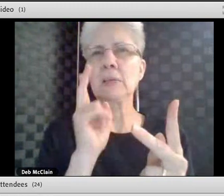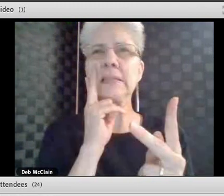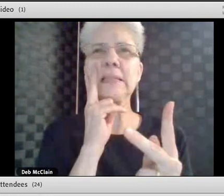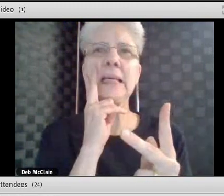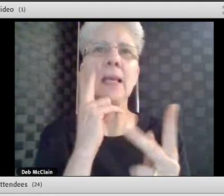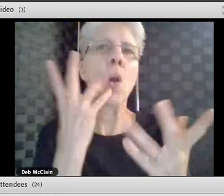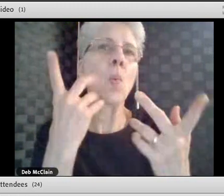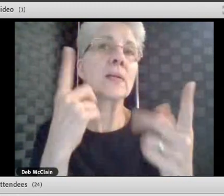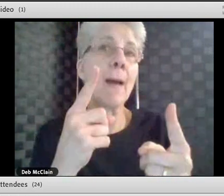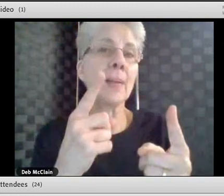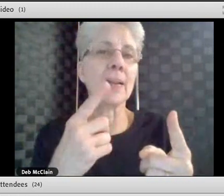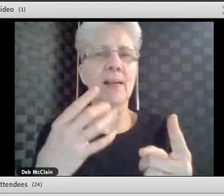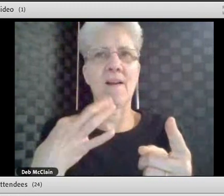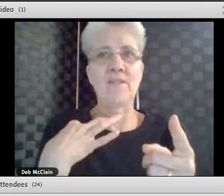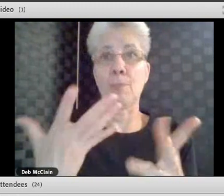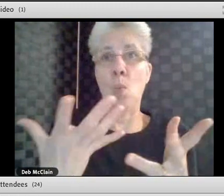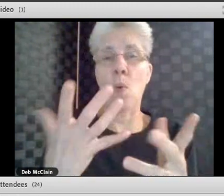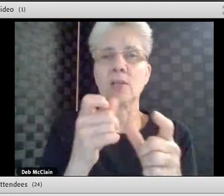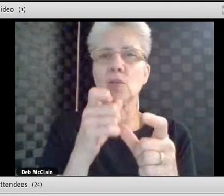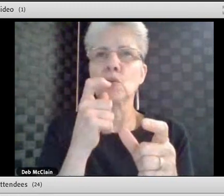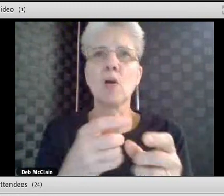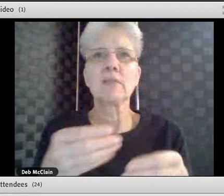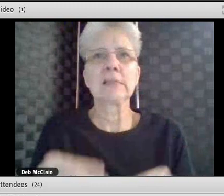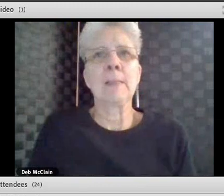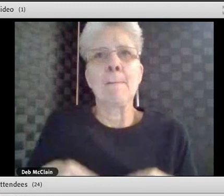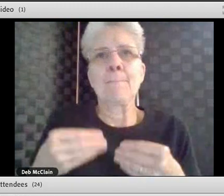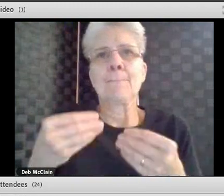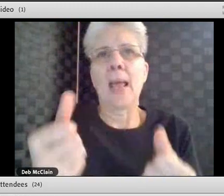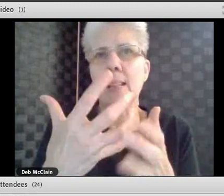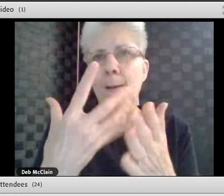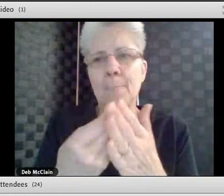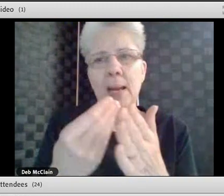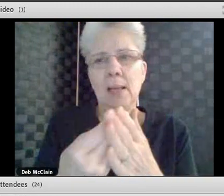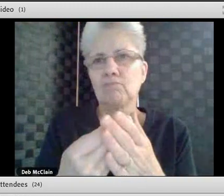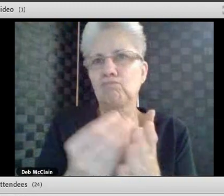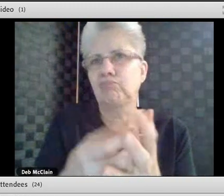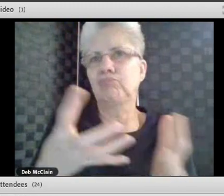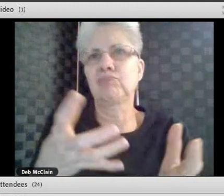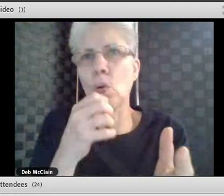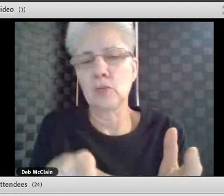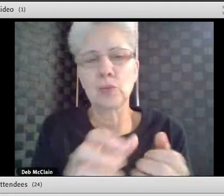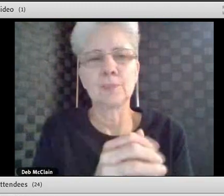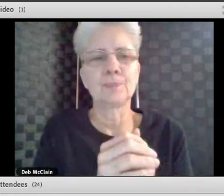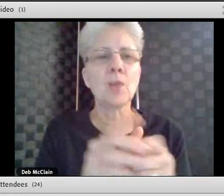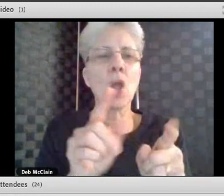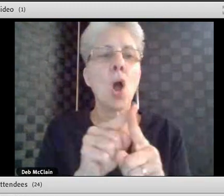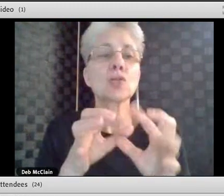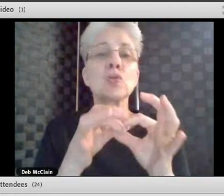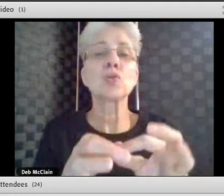it's important that we help people see what's coming and what's available, and you don't have to spend a ton of money to do this.